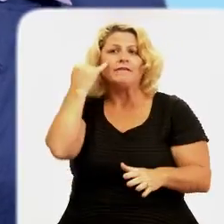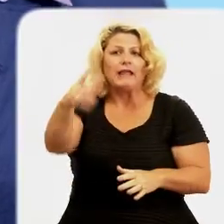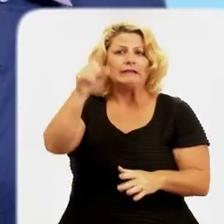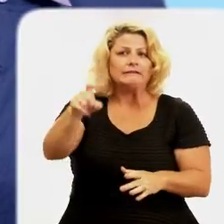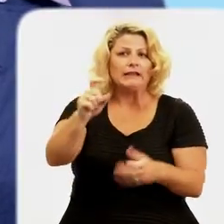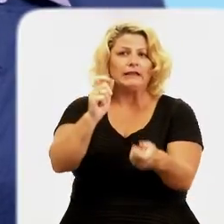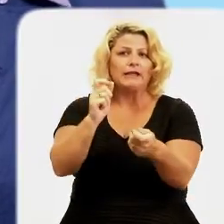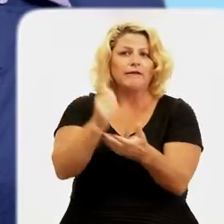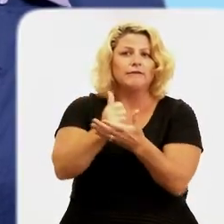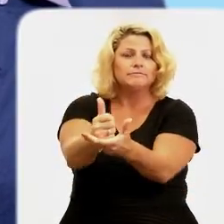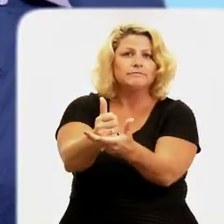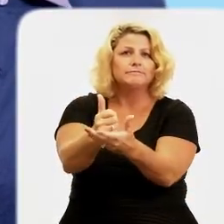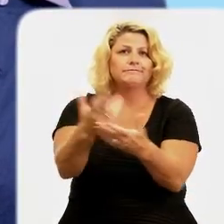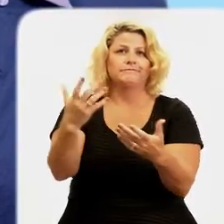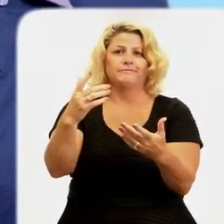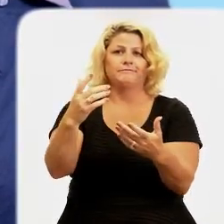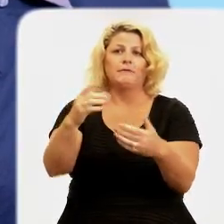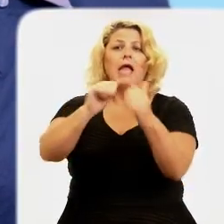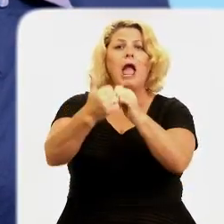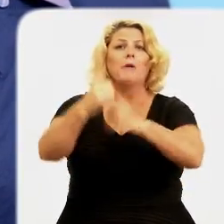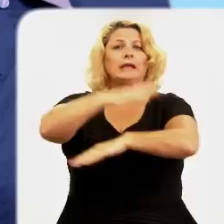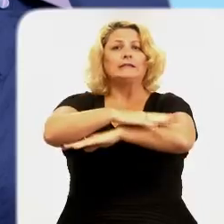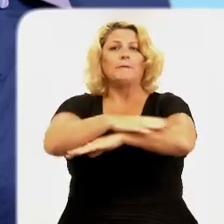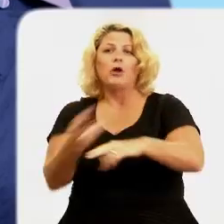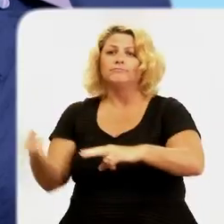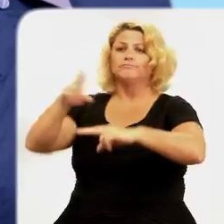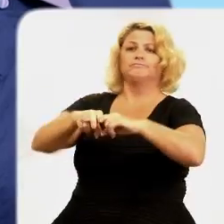Patients may need accommodations such as assistance getting onto the exam table,